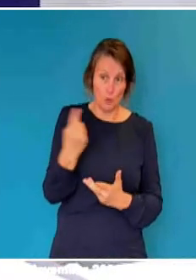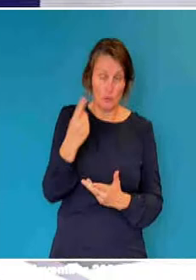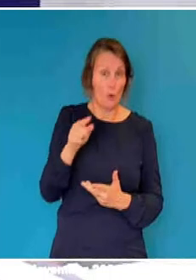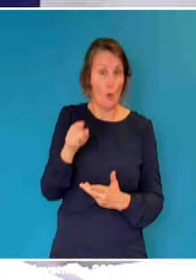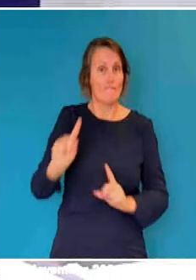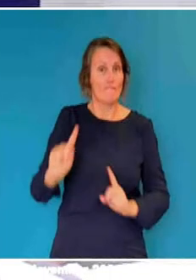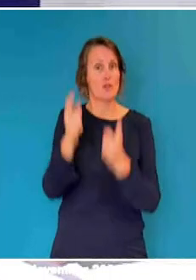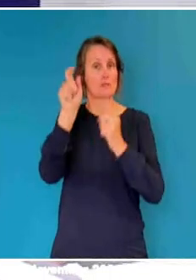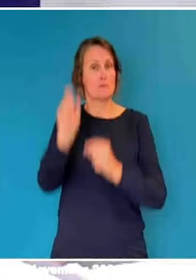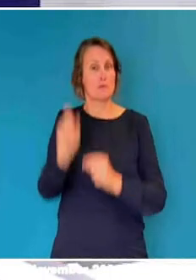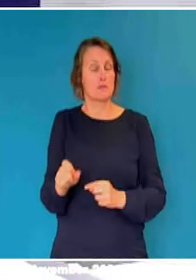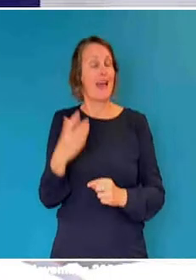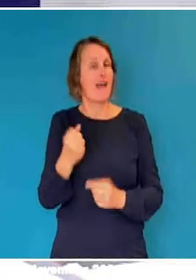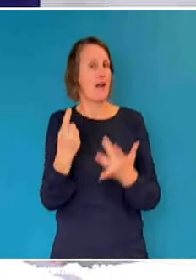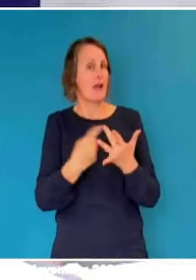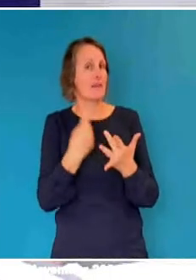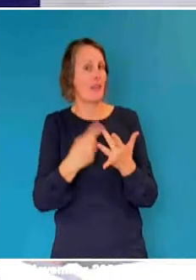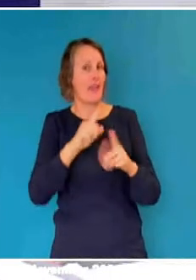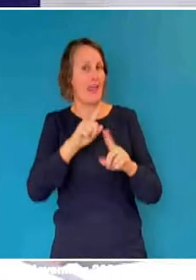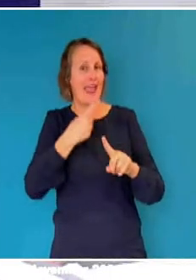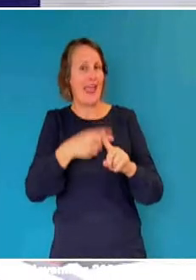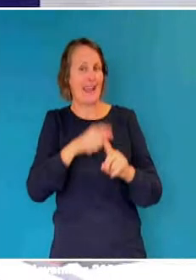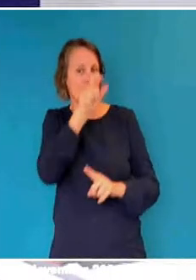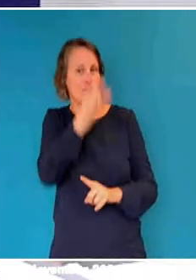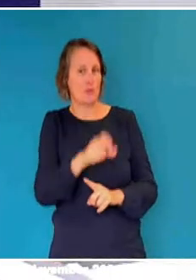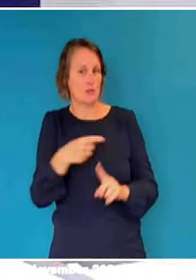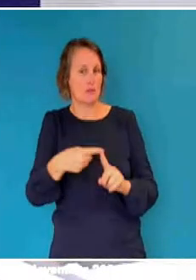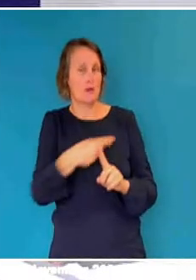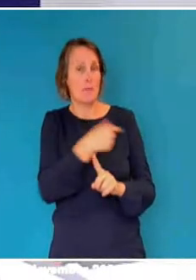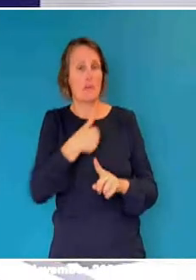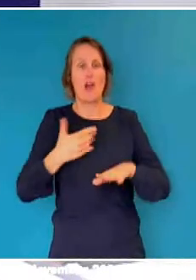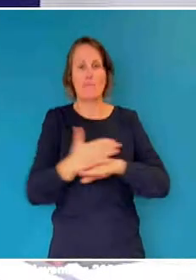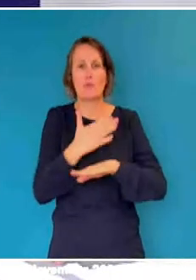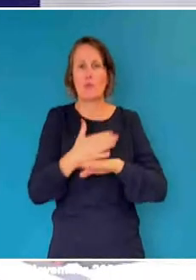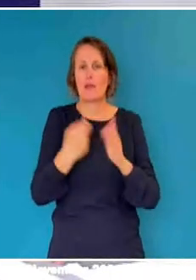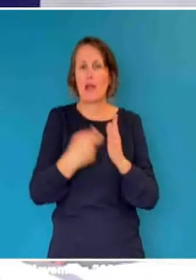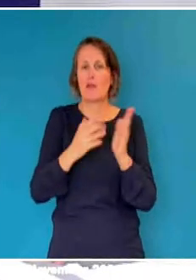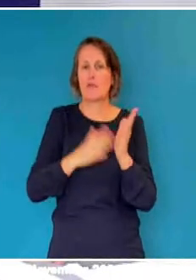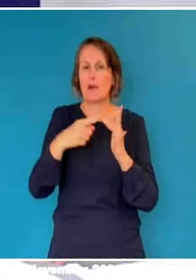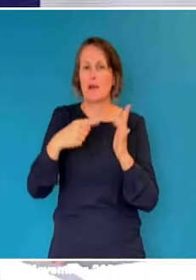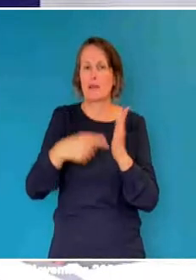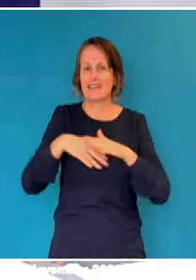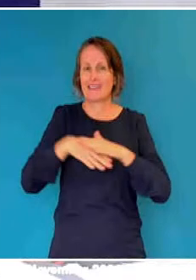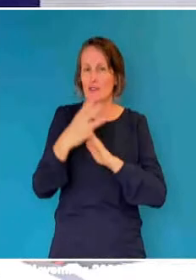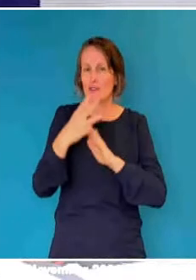There was a predecessor but I have actually been with RMIT for three years in another role before this, yes.